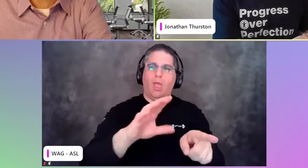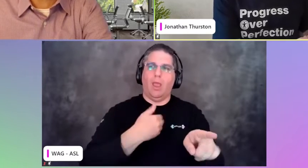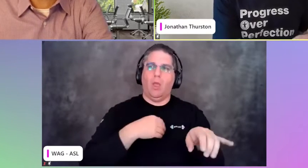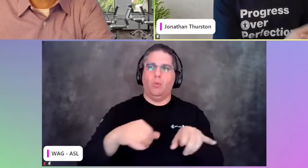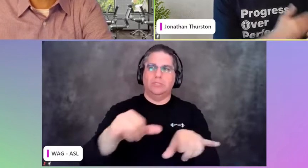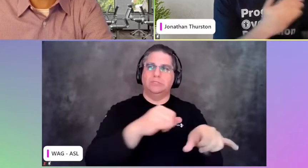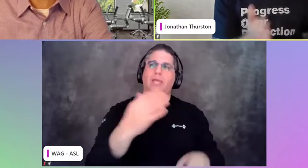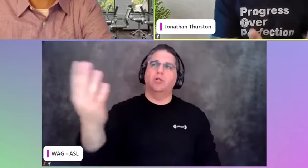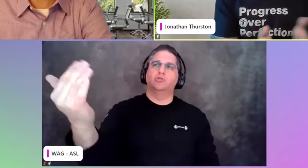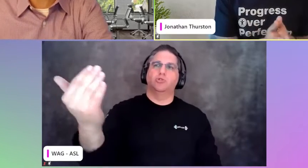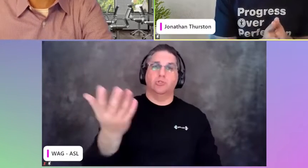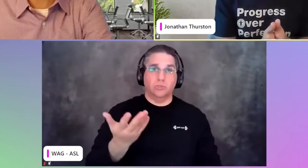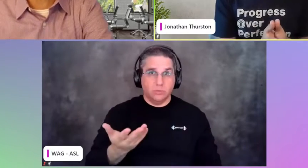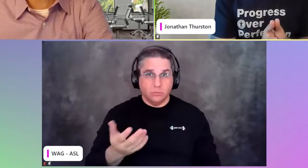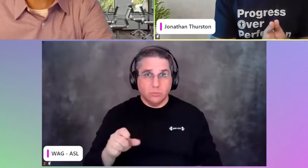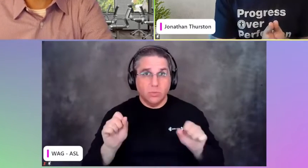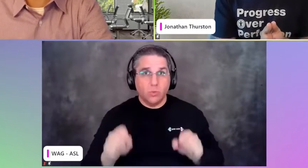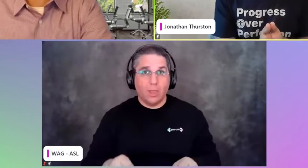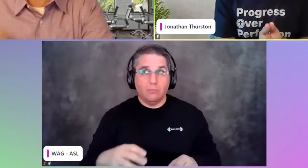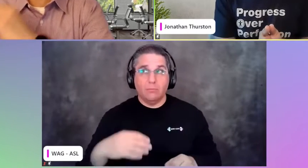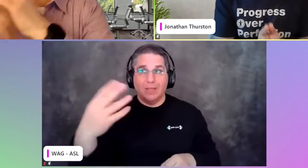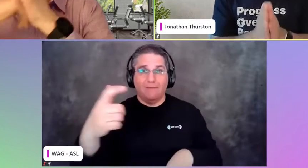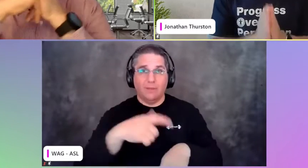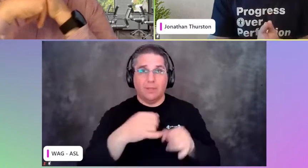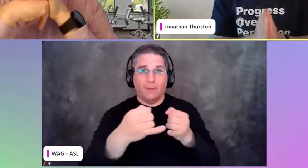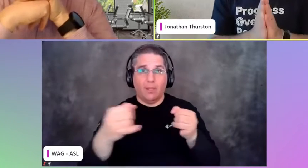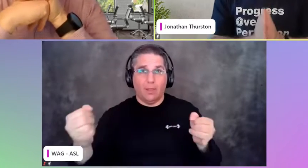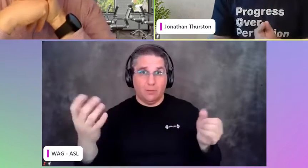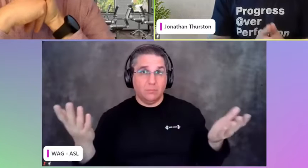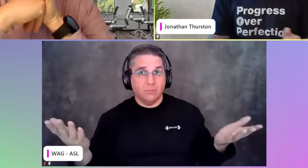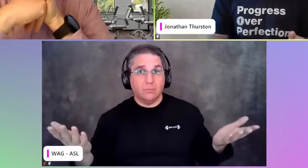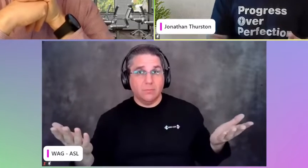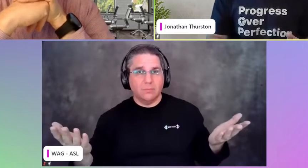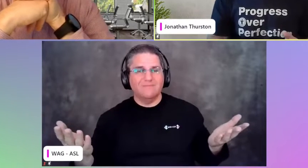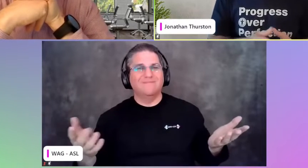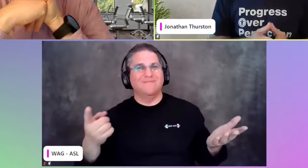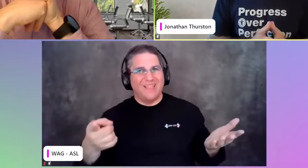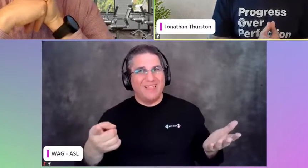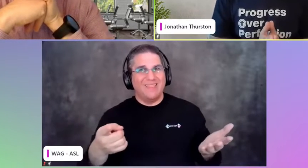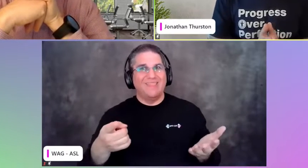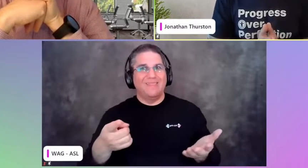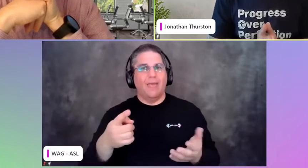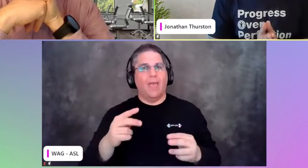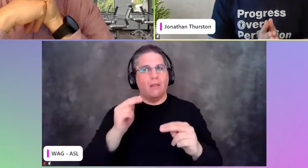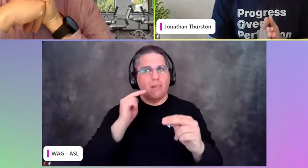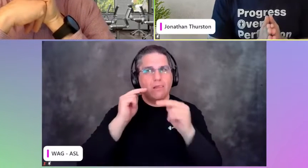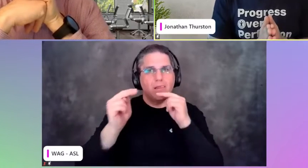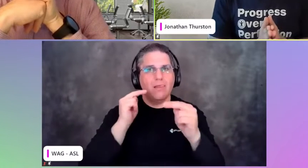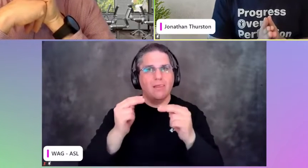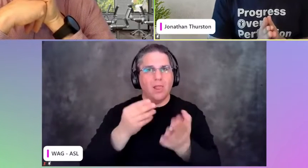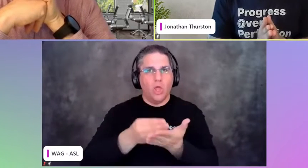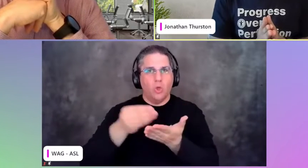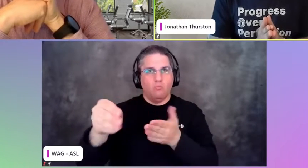perhaps share their road map to achieve alignment with the standards, and there's a certain sort of -- over a